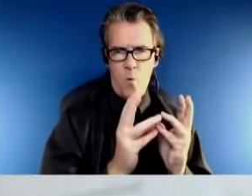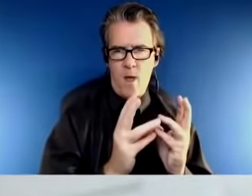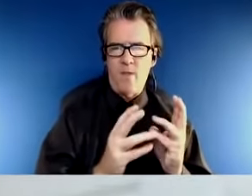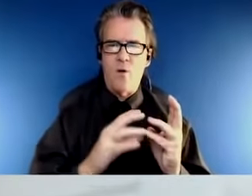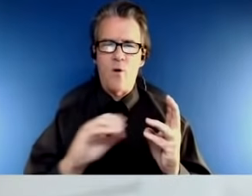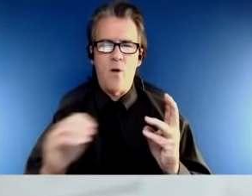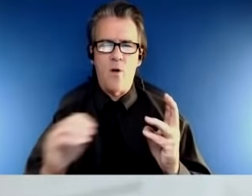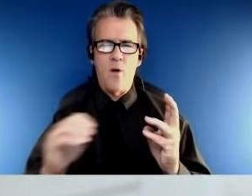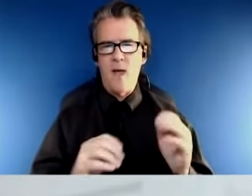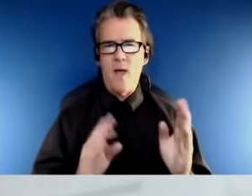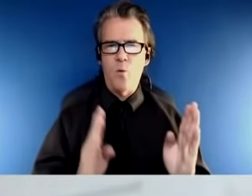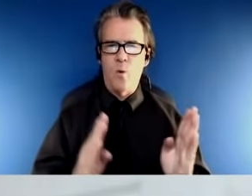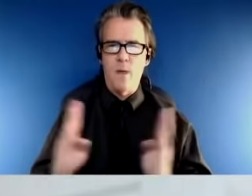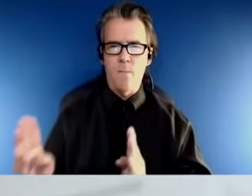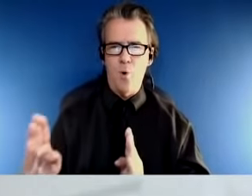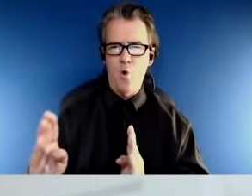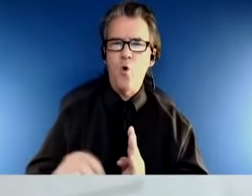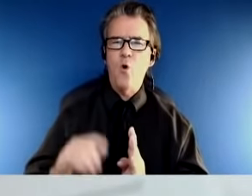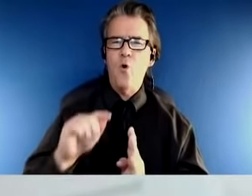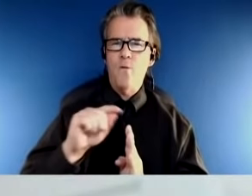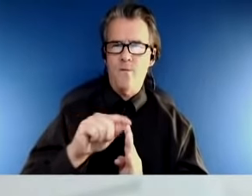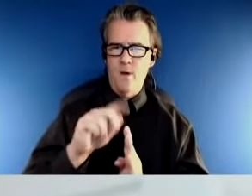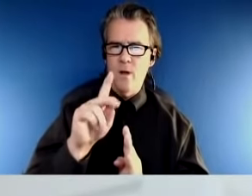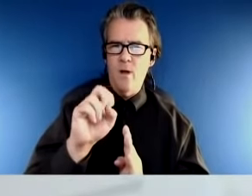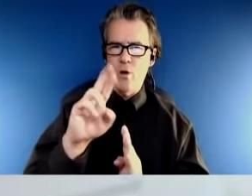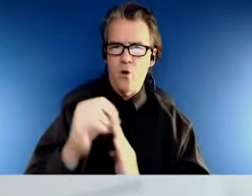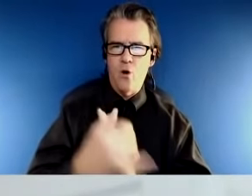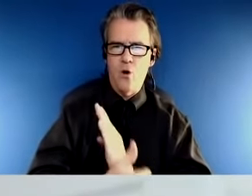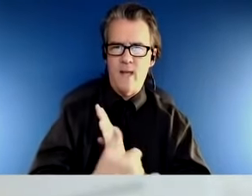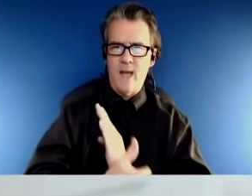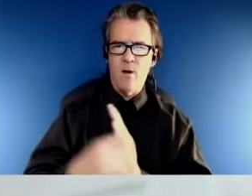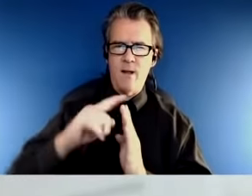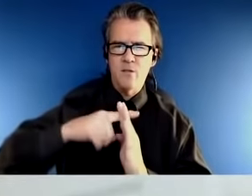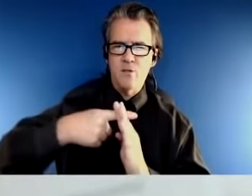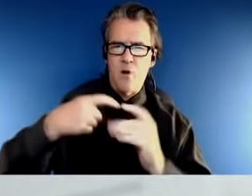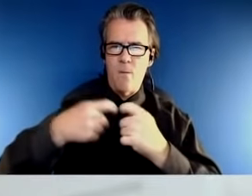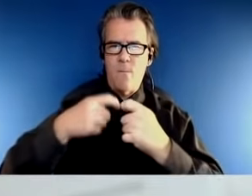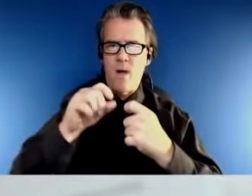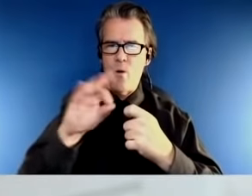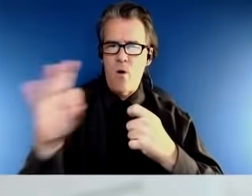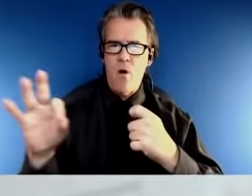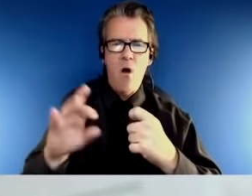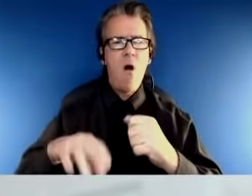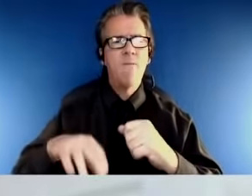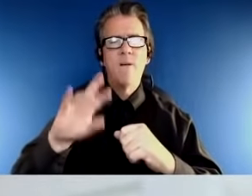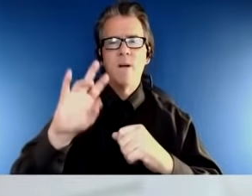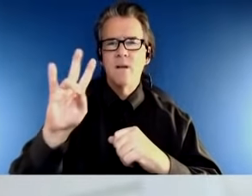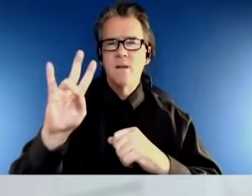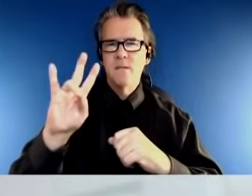until power has been restored. I also want to reassure customers that our community resource centers will stay open